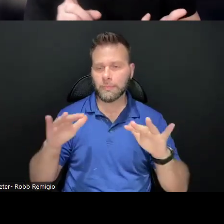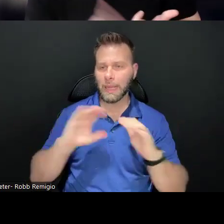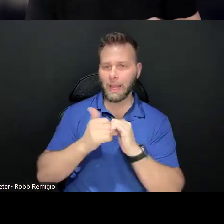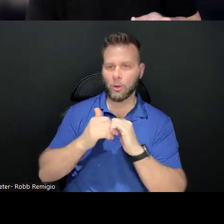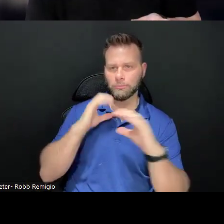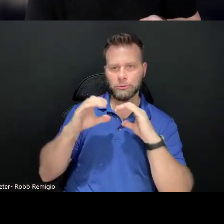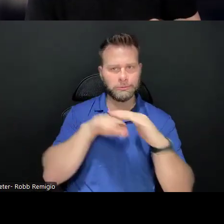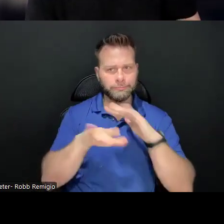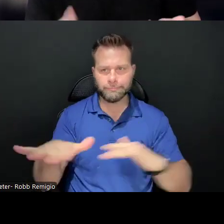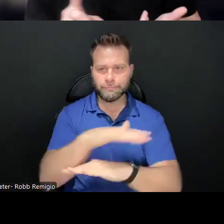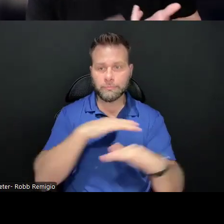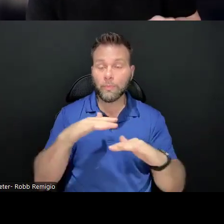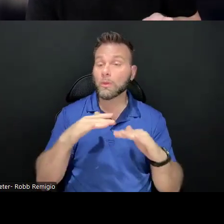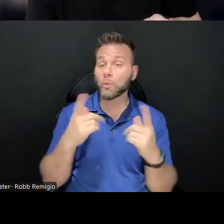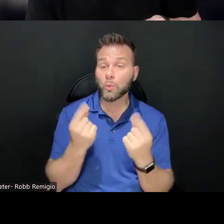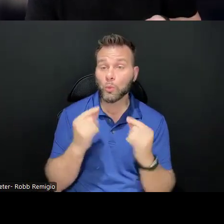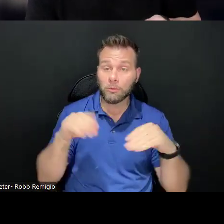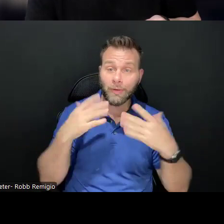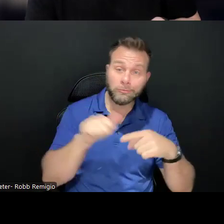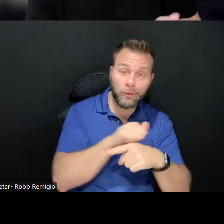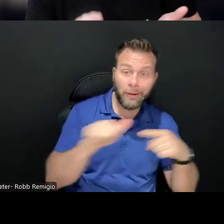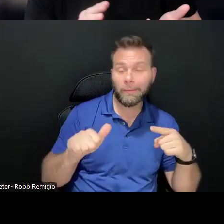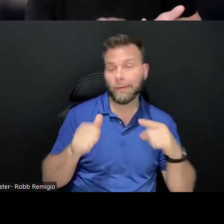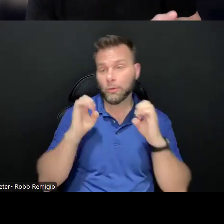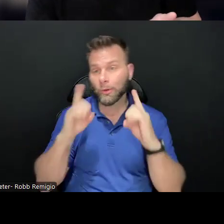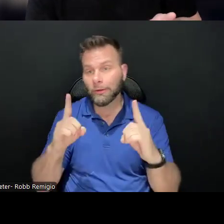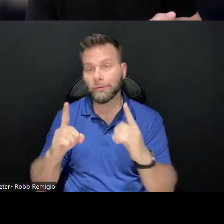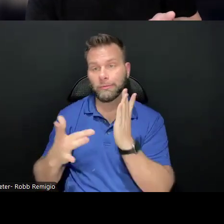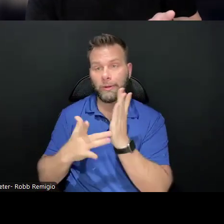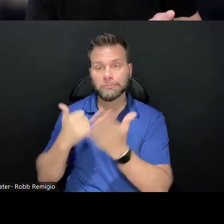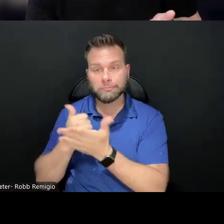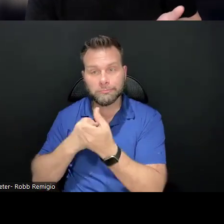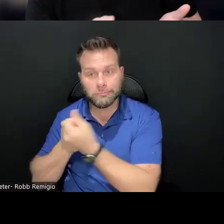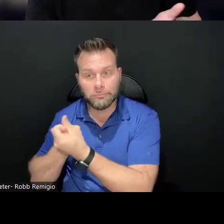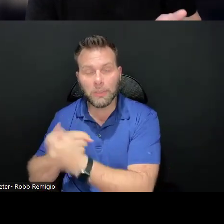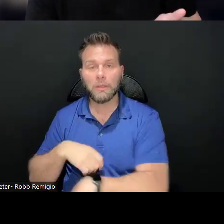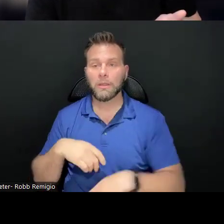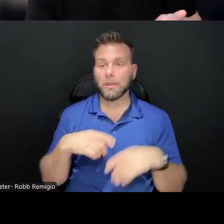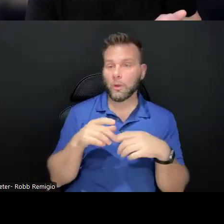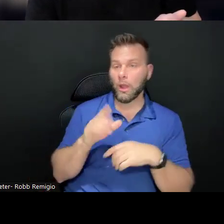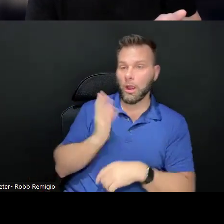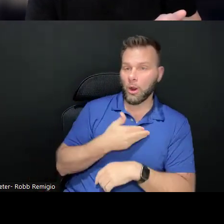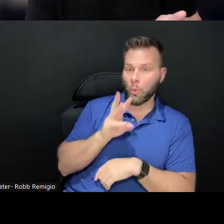And we provide training. We provide education. We provide technology We also manage our website,